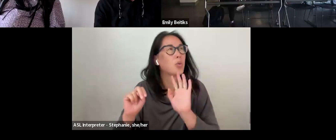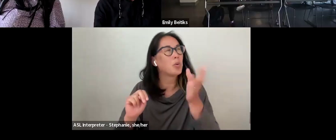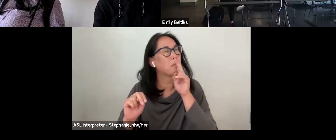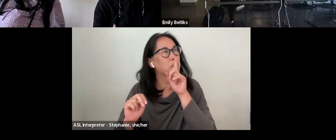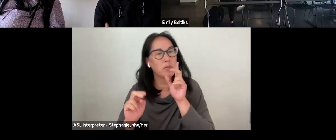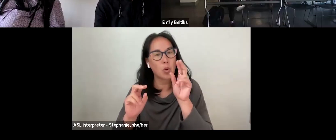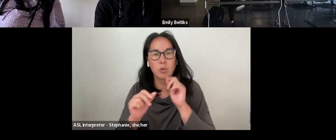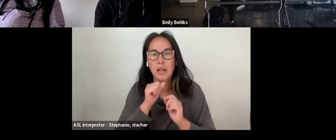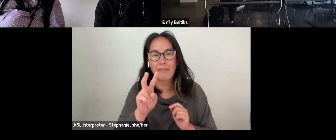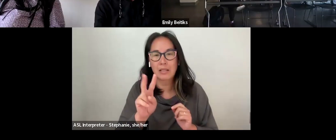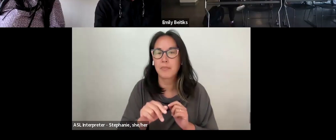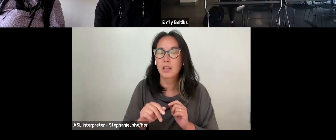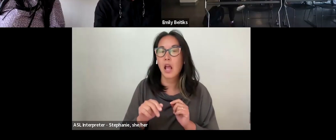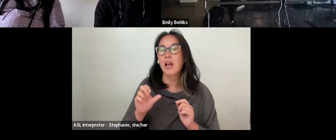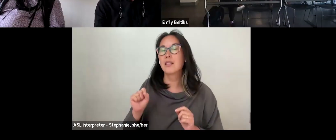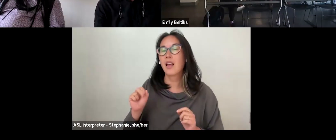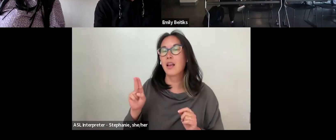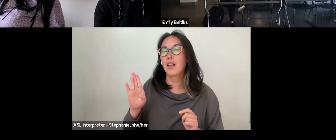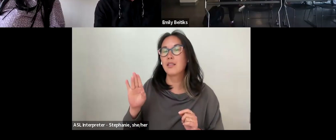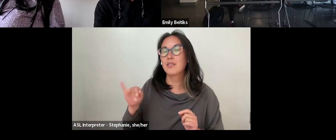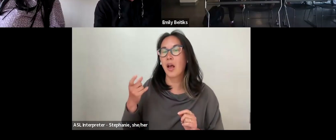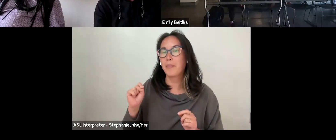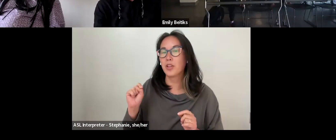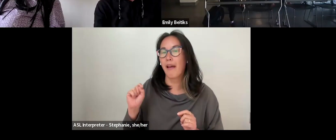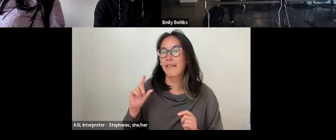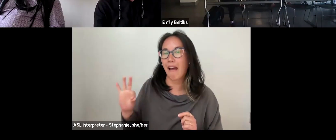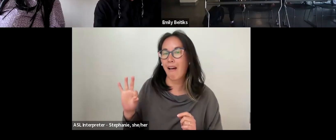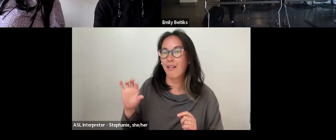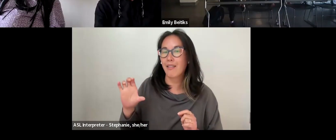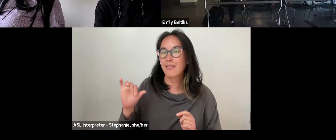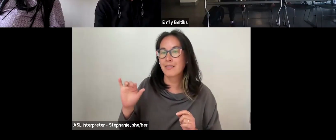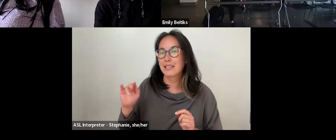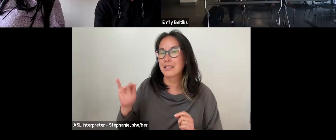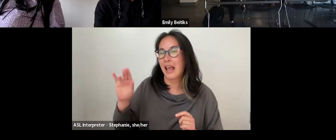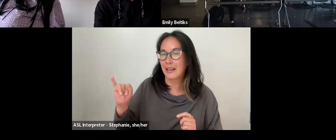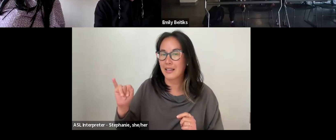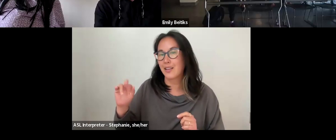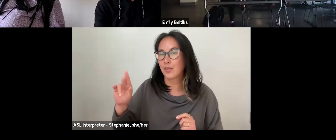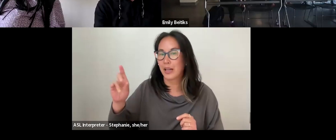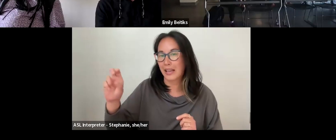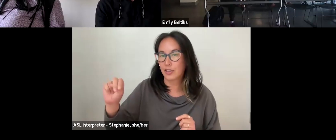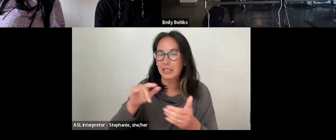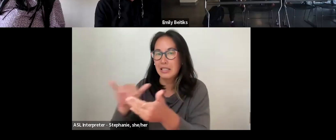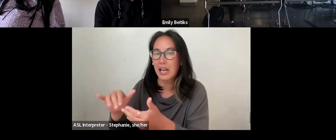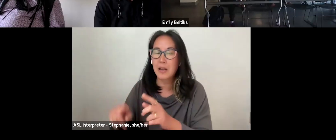It says, "Subjects of Cincinnati Radiation Study." It doesn't say what was done to them, what it's about.